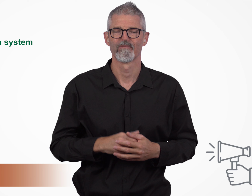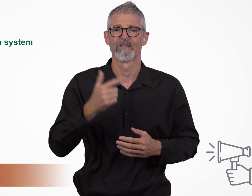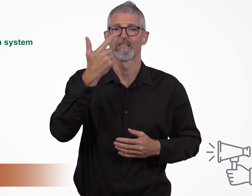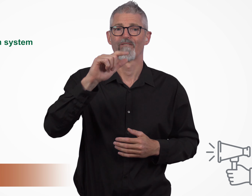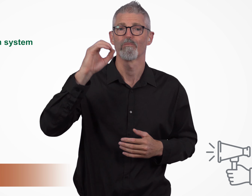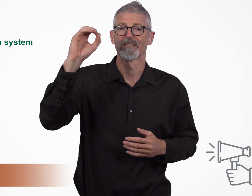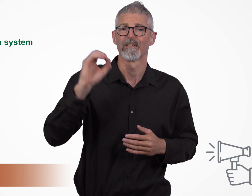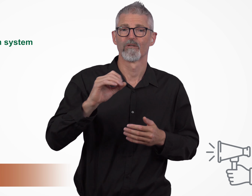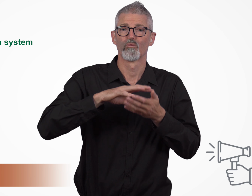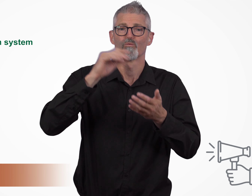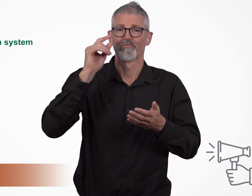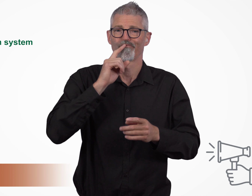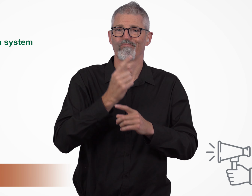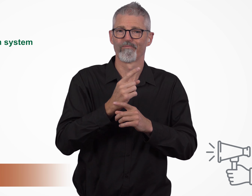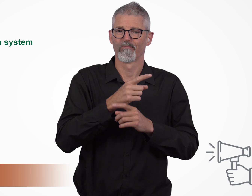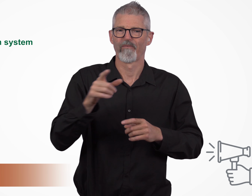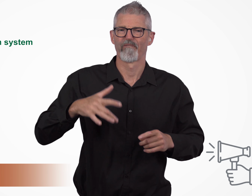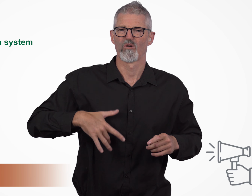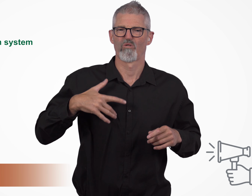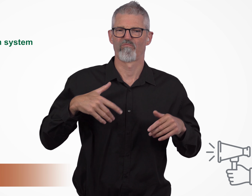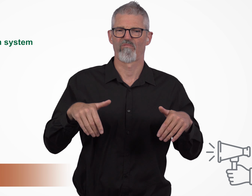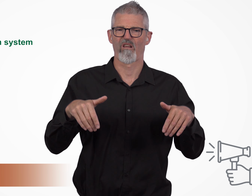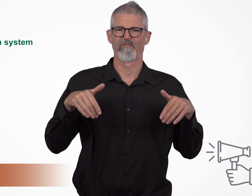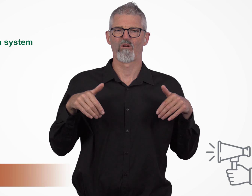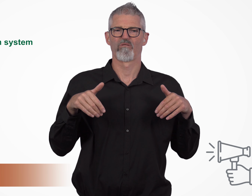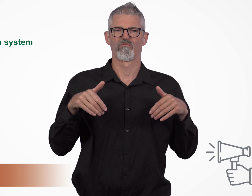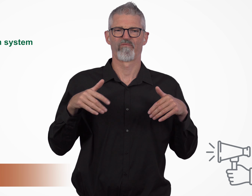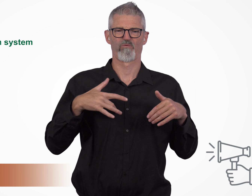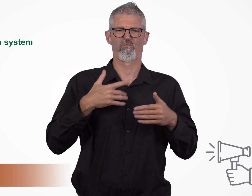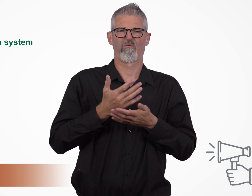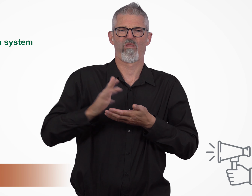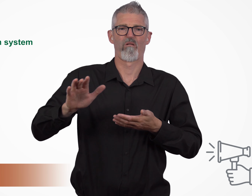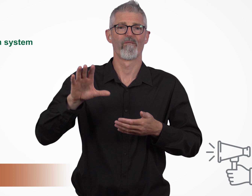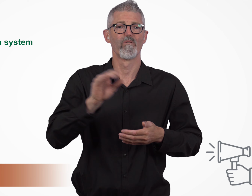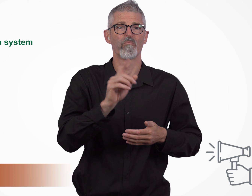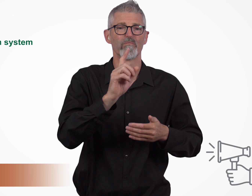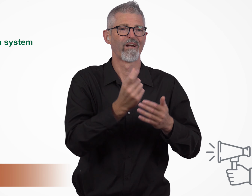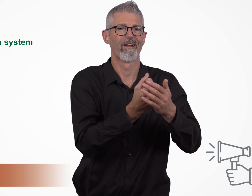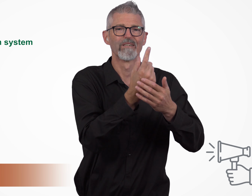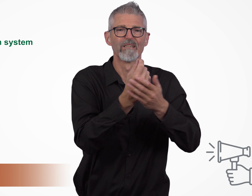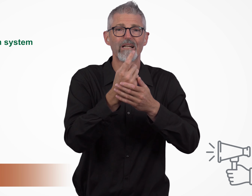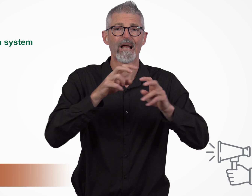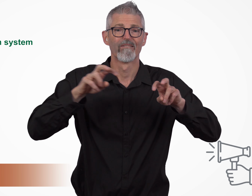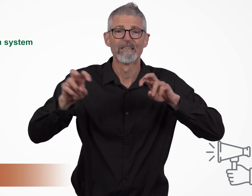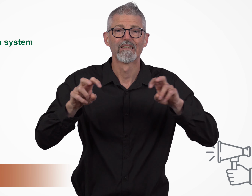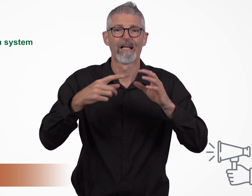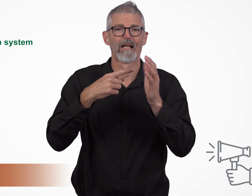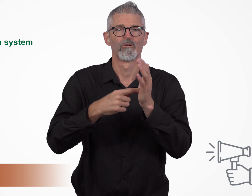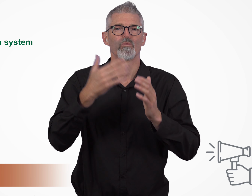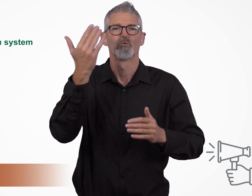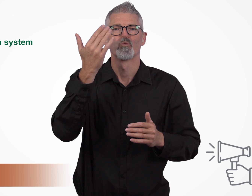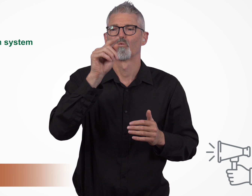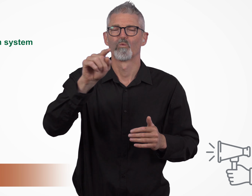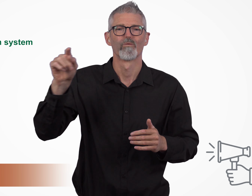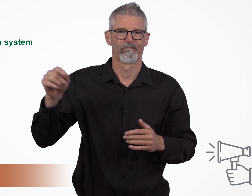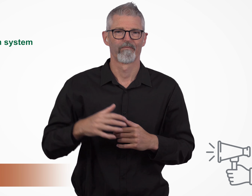70% of students reported being excluded from events or activities at school